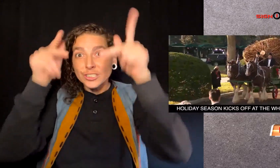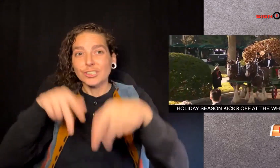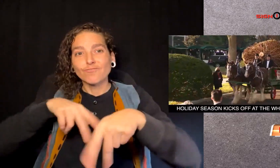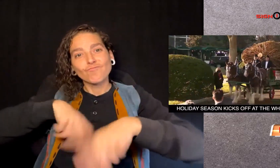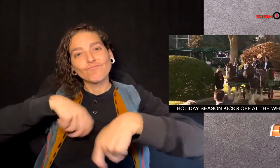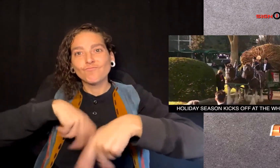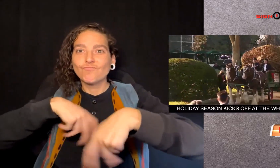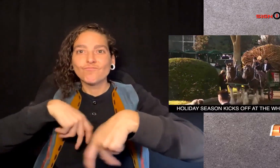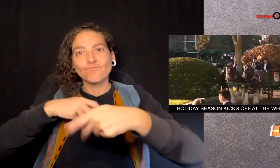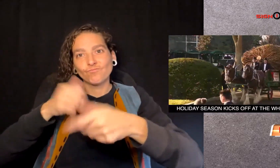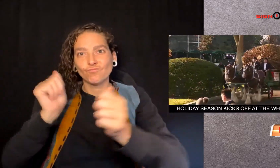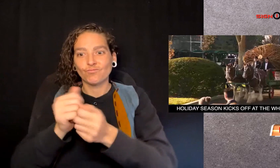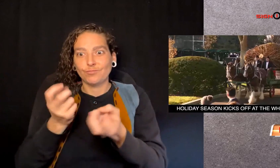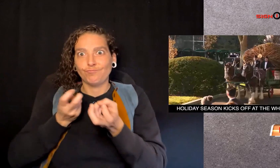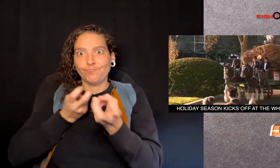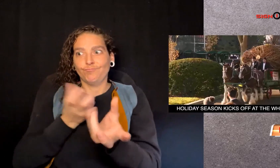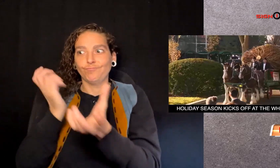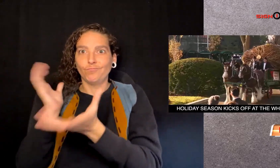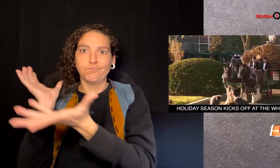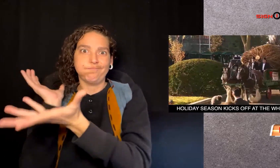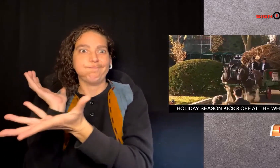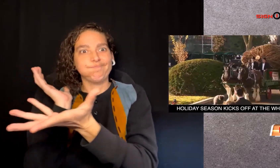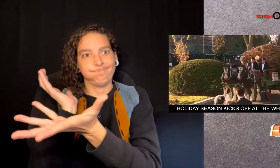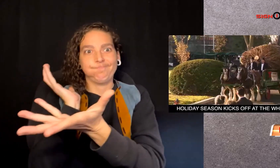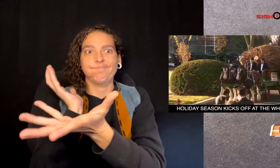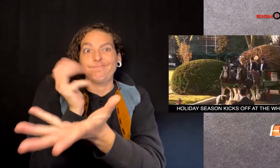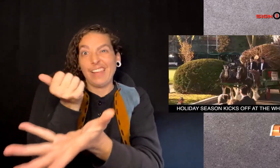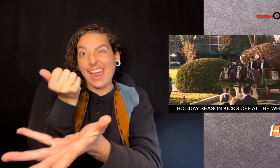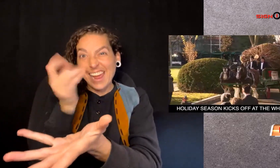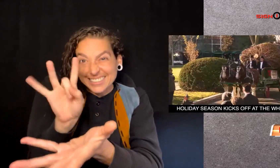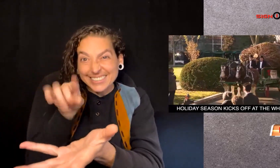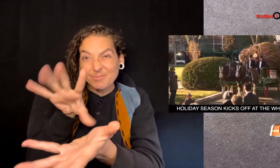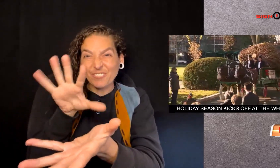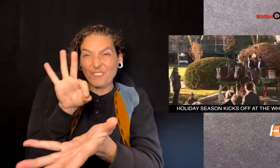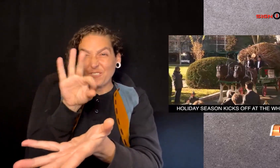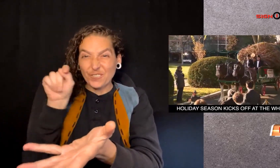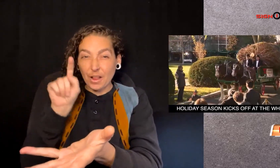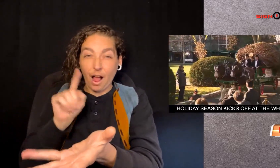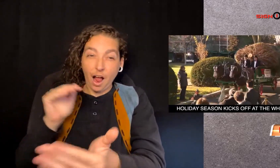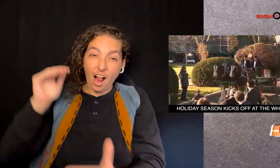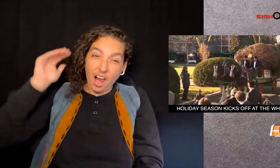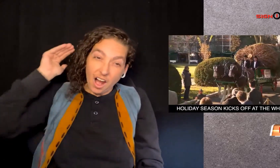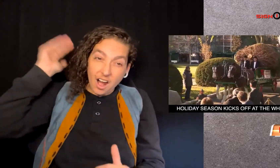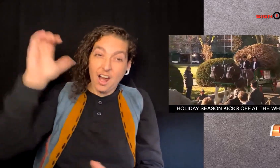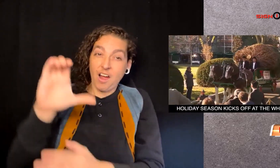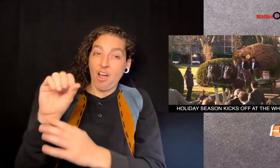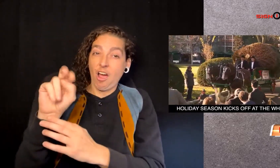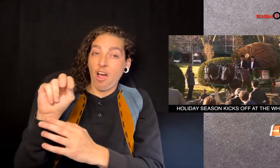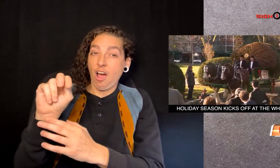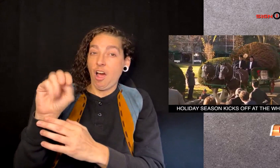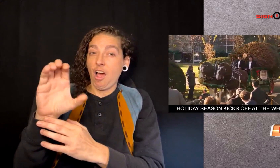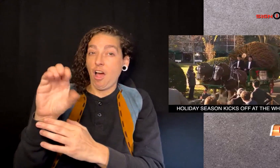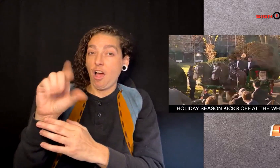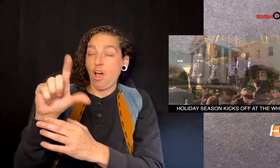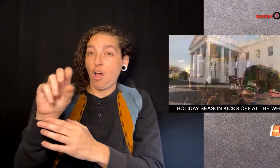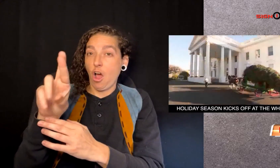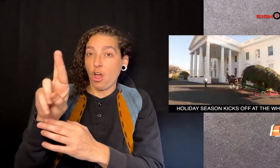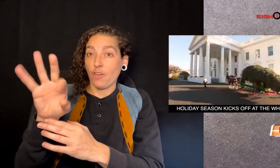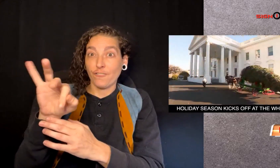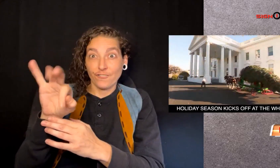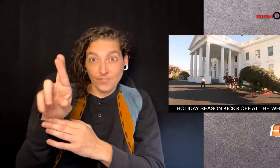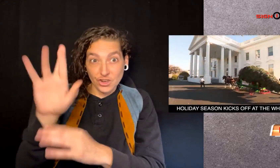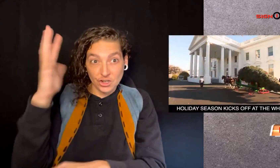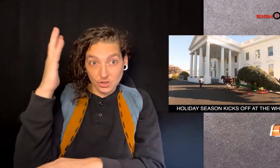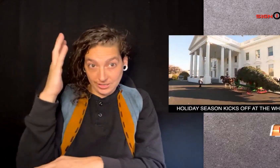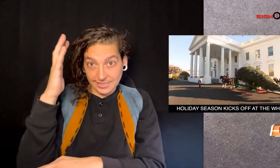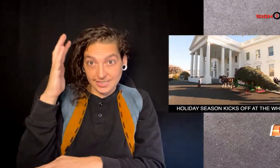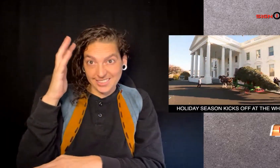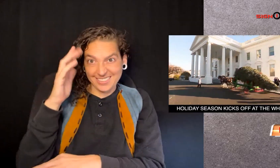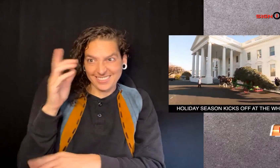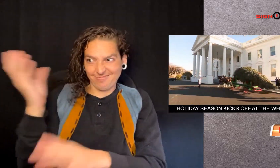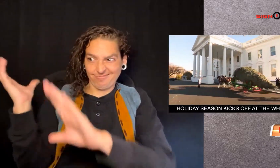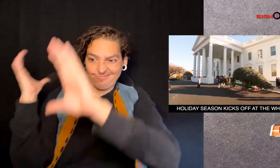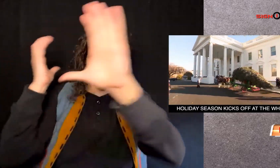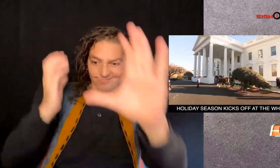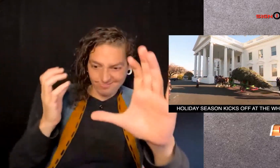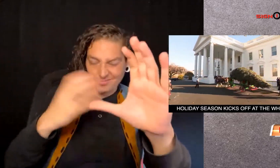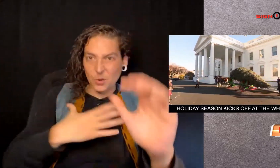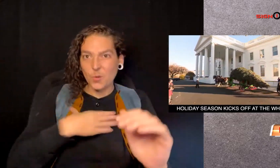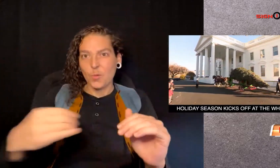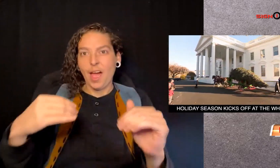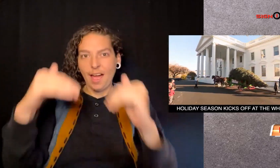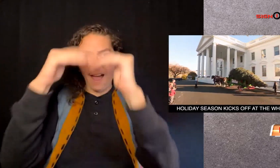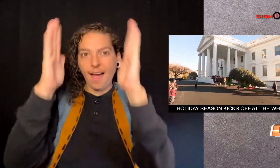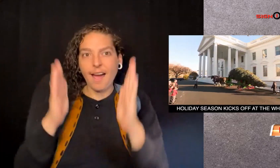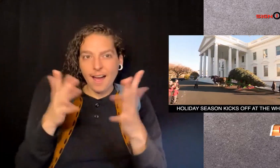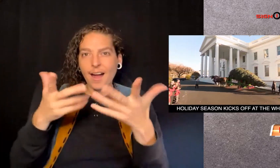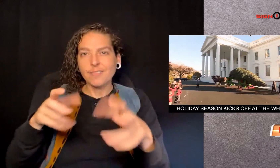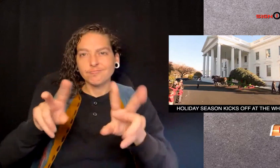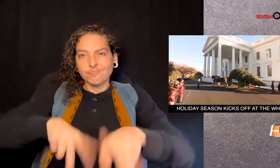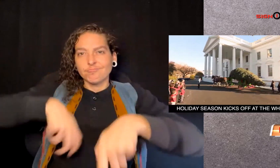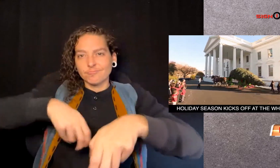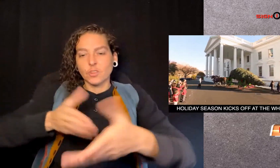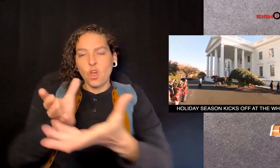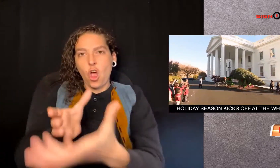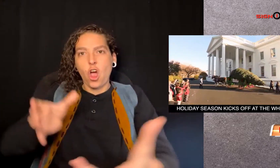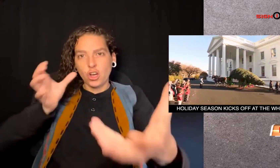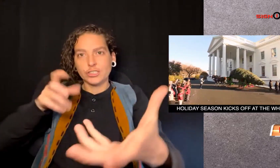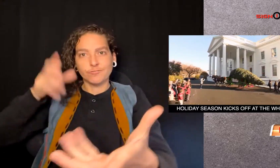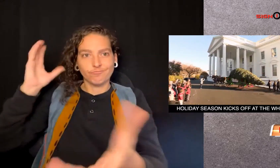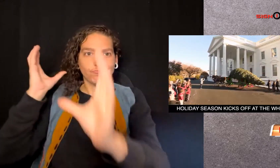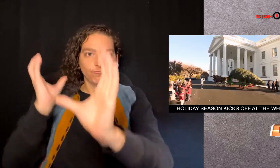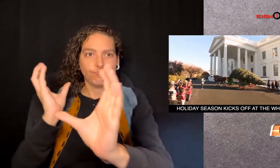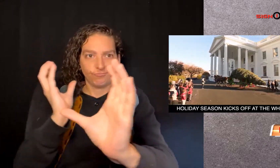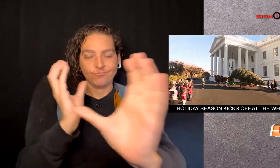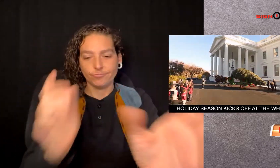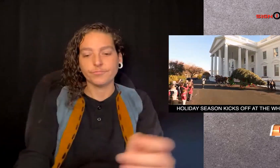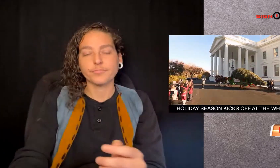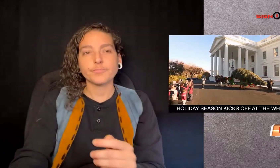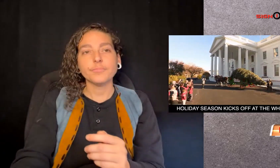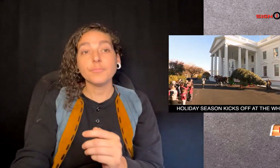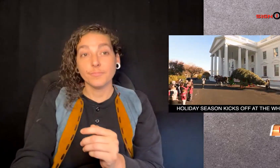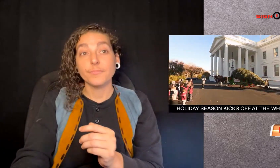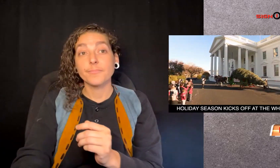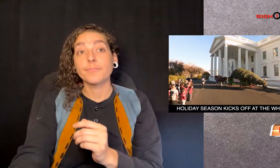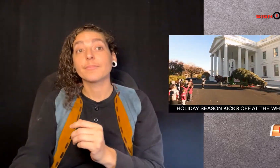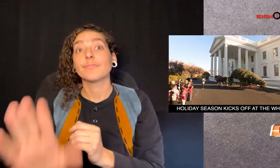an 18 1/2 foot con color fir tree to the White House on a cart